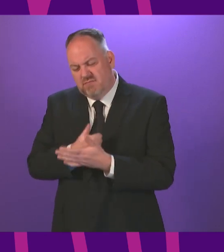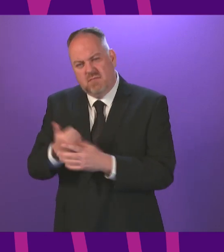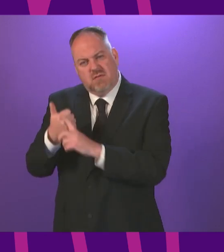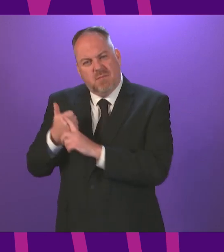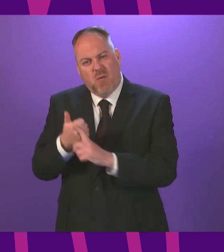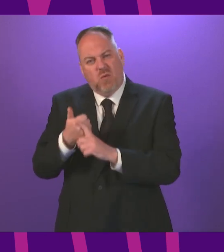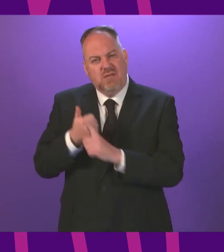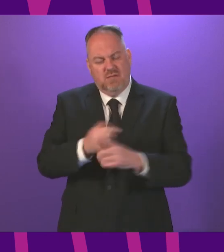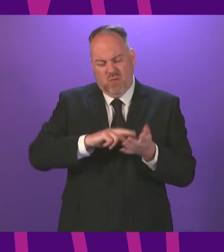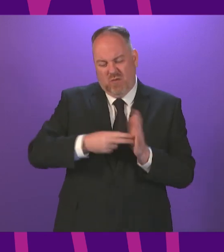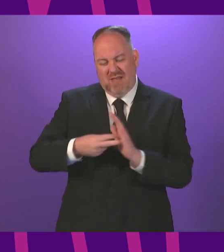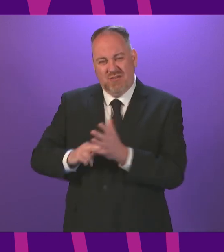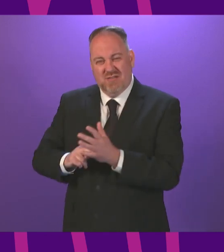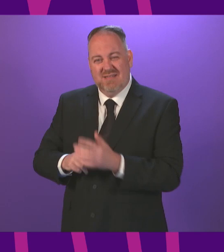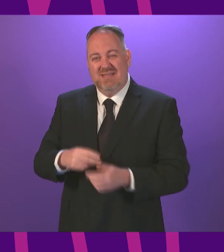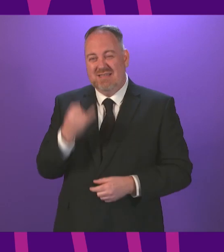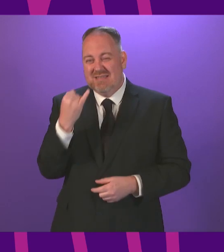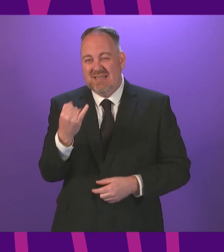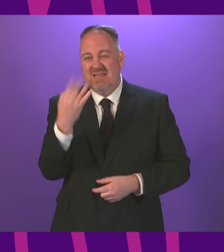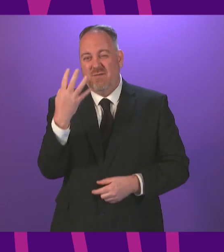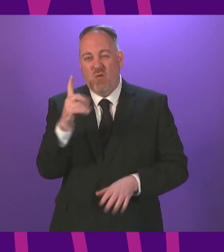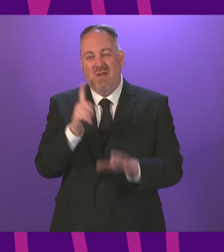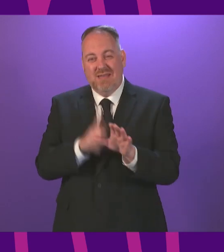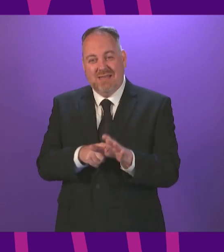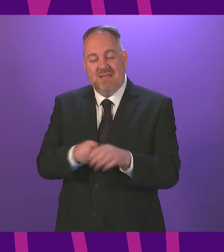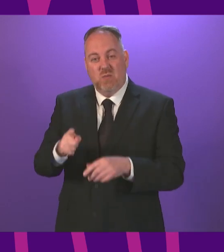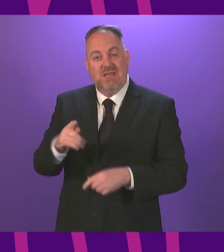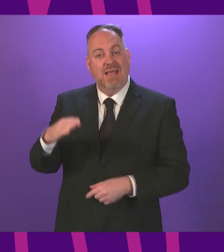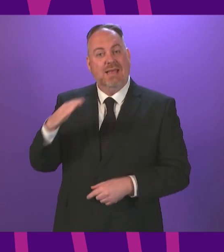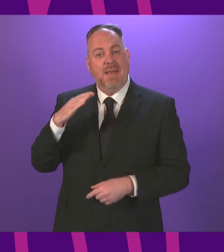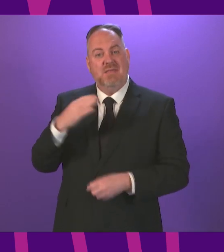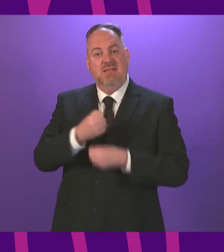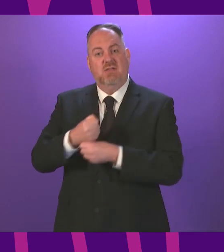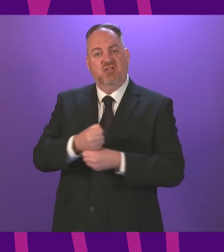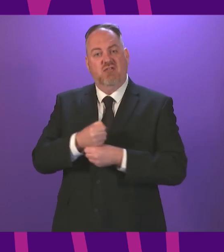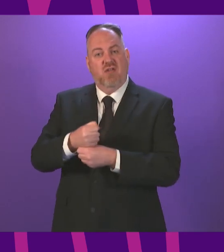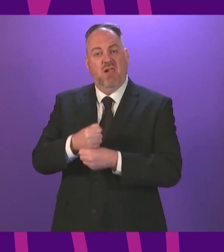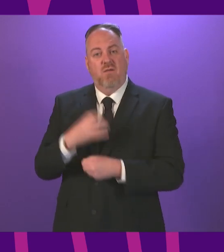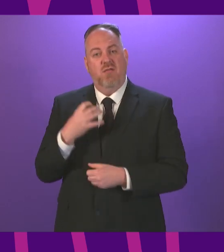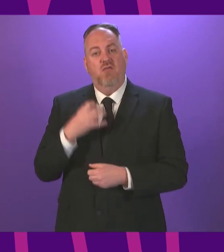He served 64 years as the captain general of the Royal Marines; 61 years heading the Duke